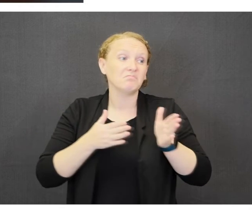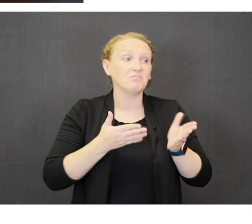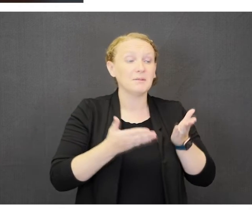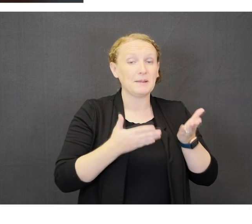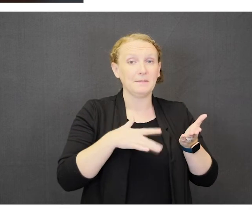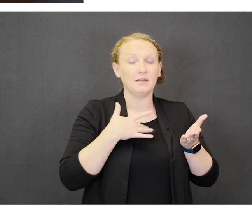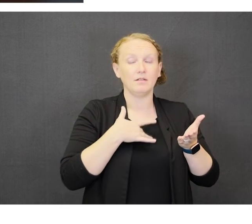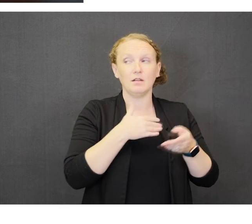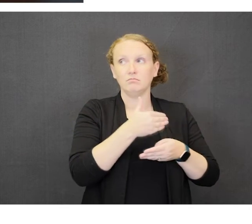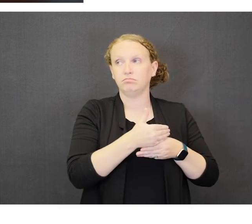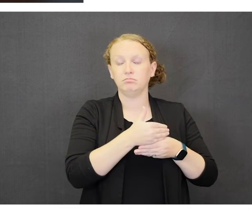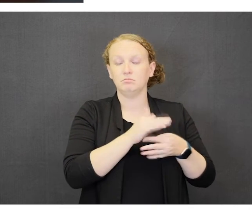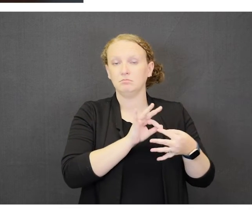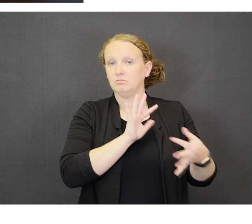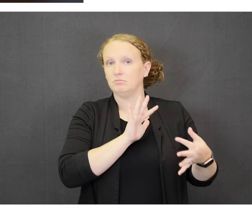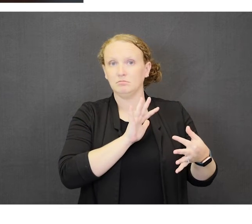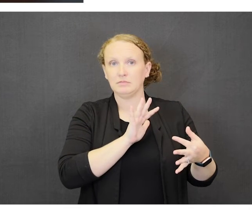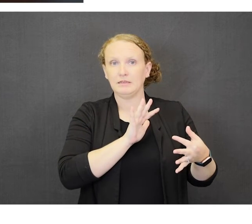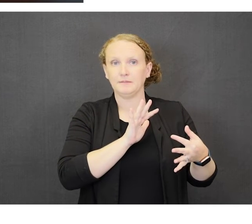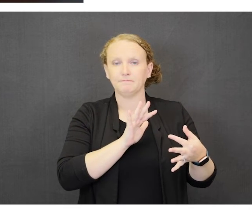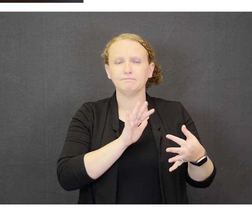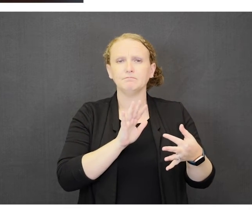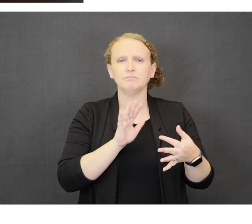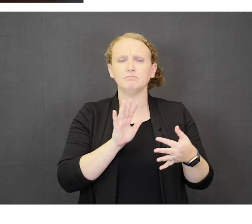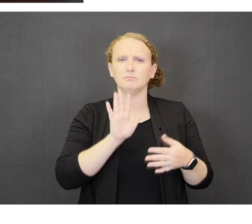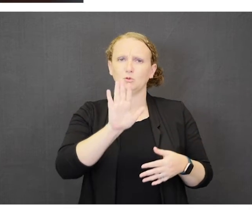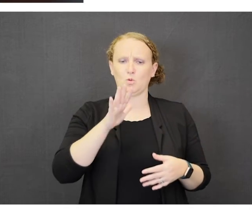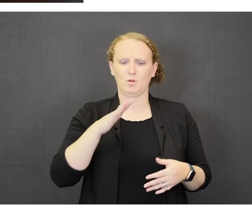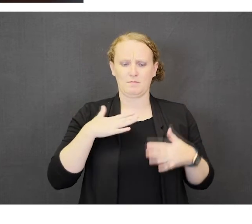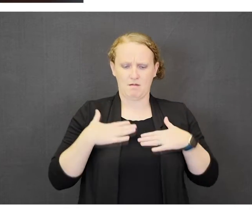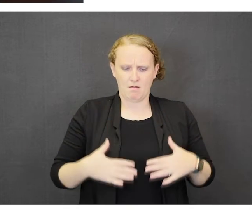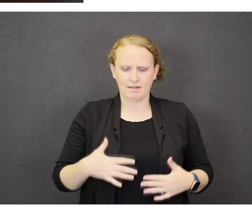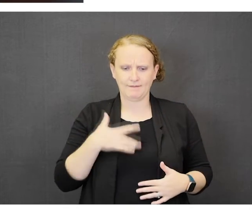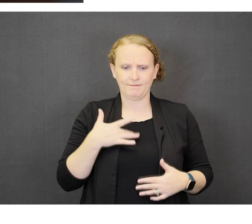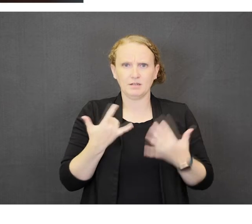shut down Where are you at in this moment now